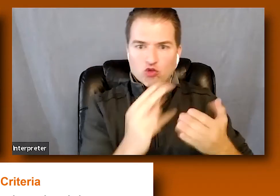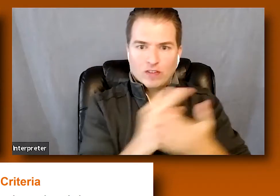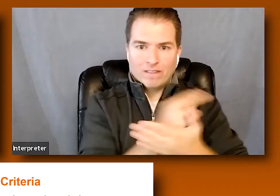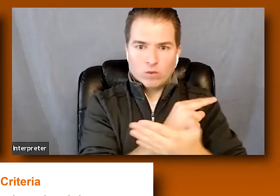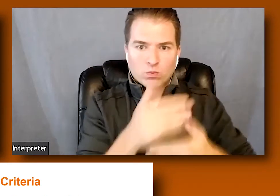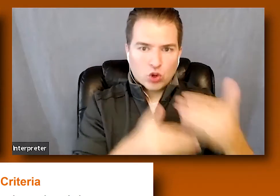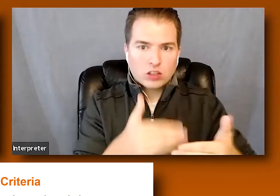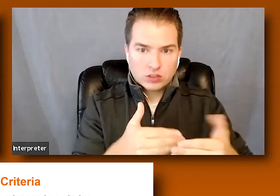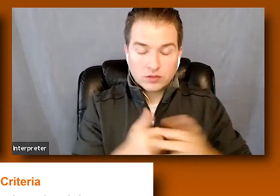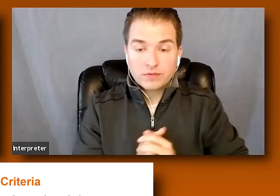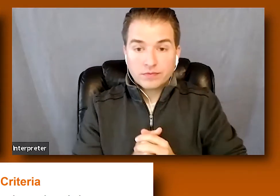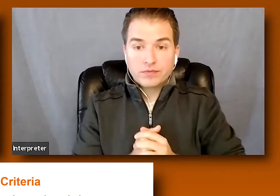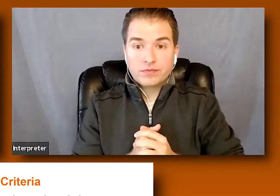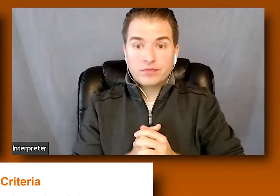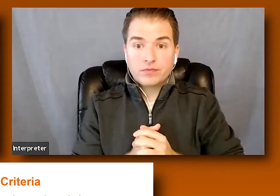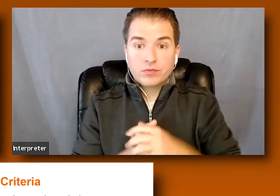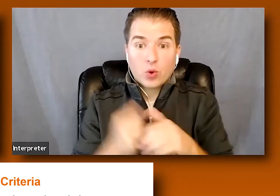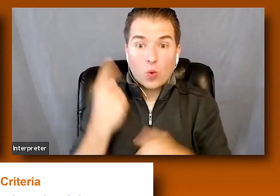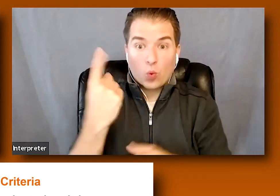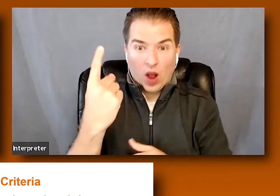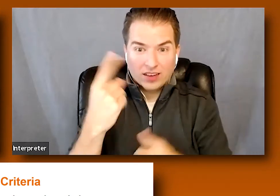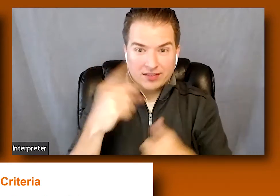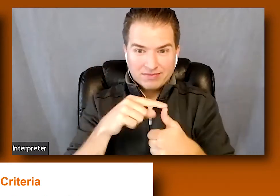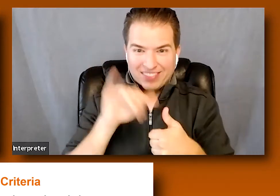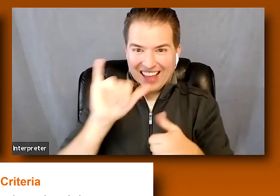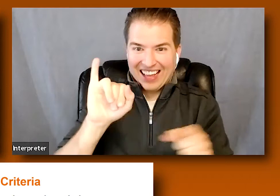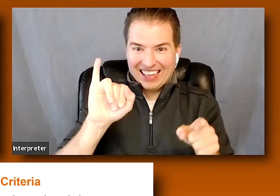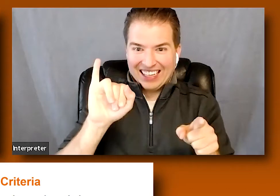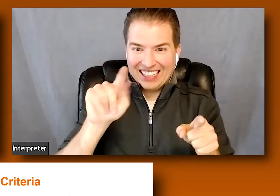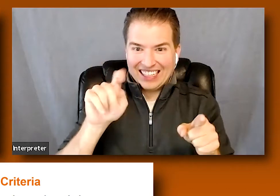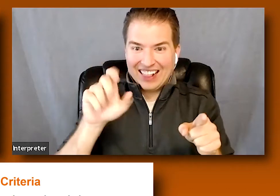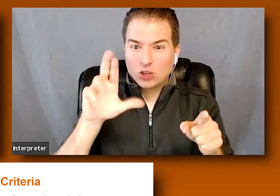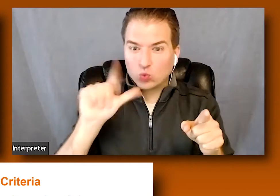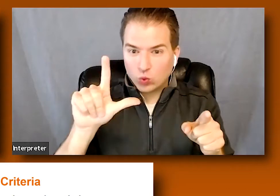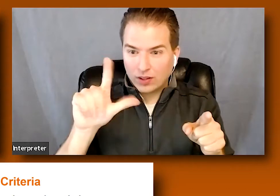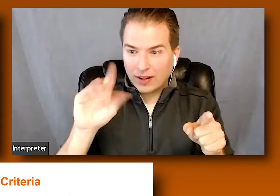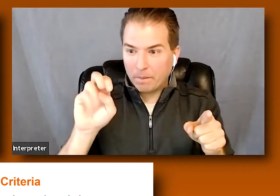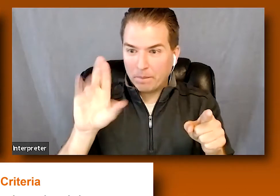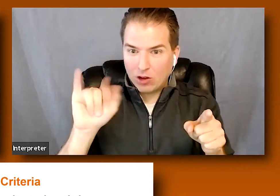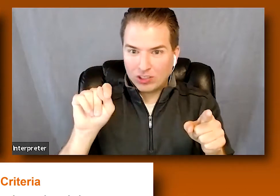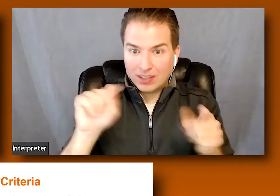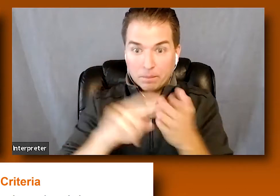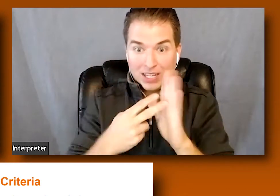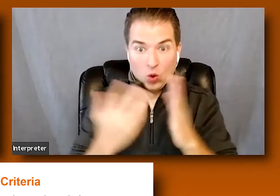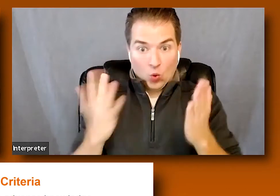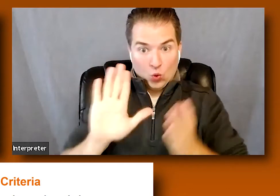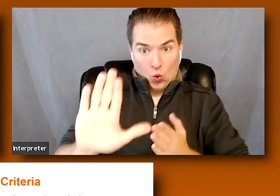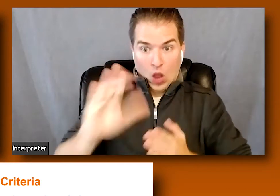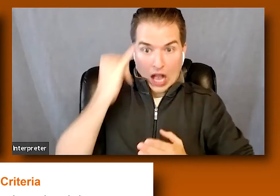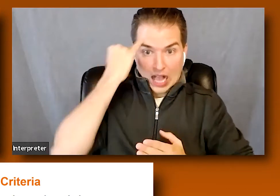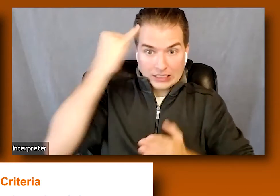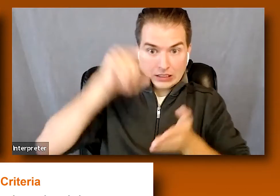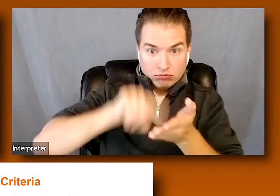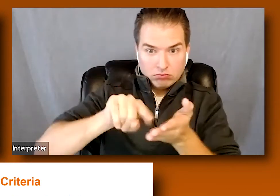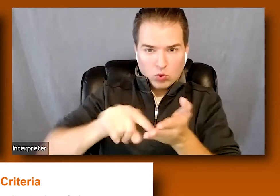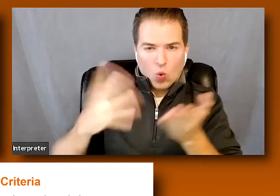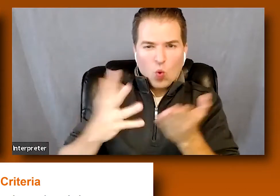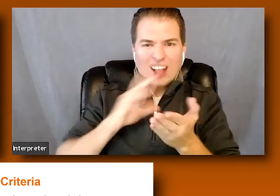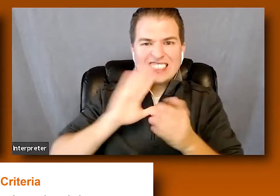So, one I said--intellectual merit, or the broader impact. What is the potential for the proposed activity relating to those?